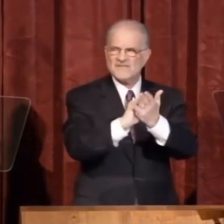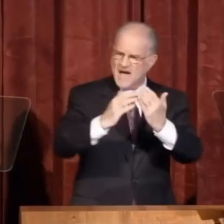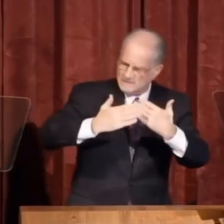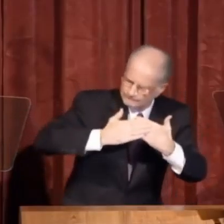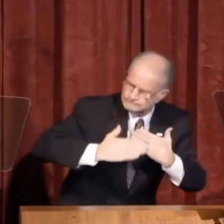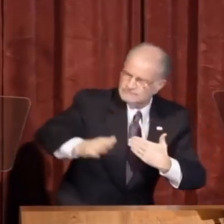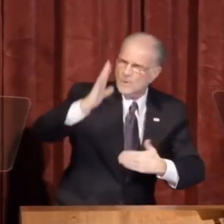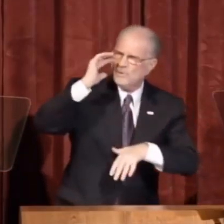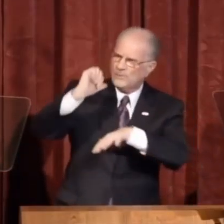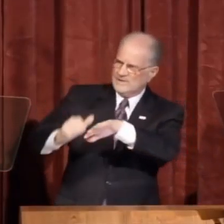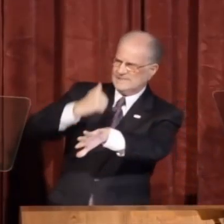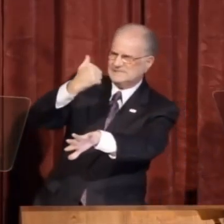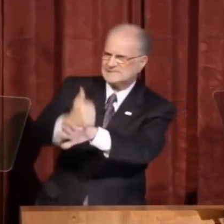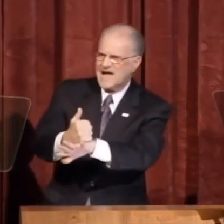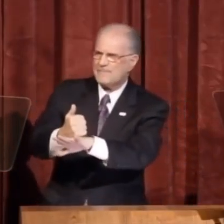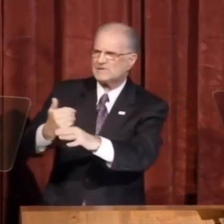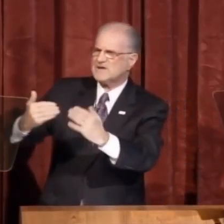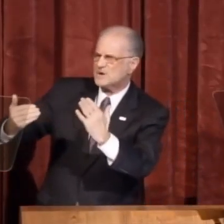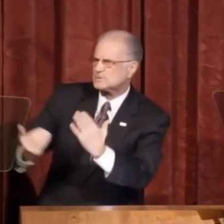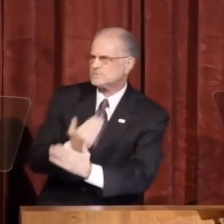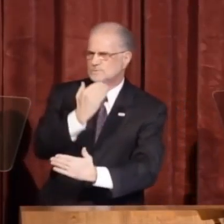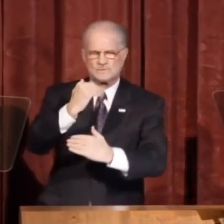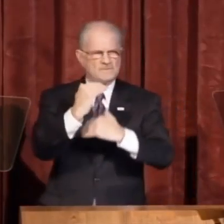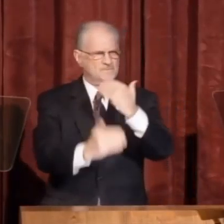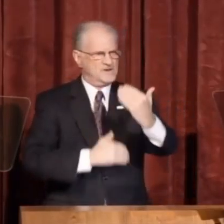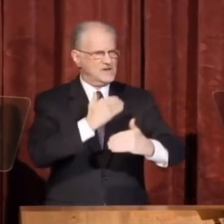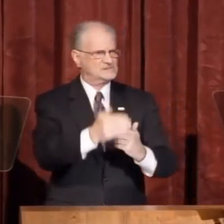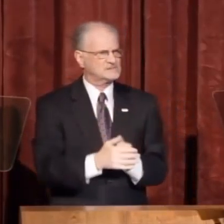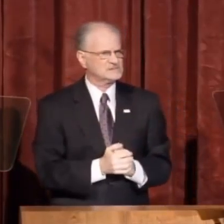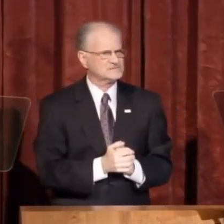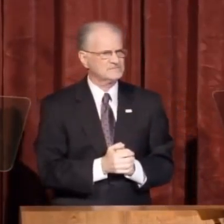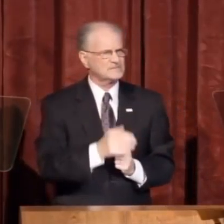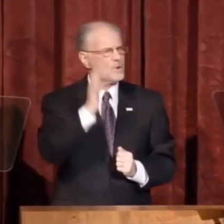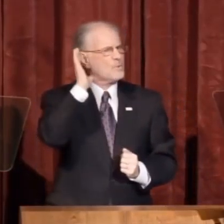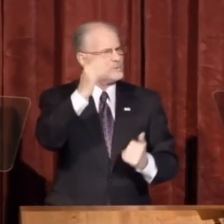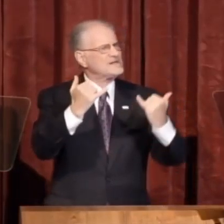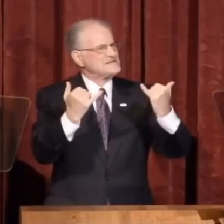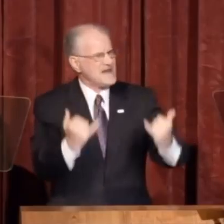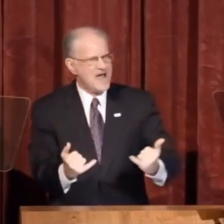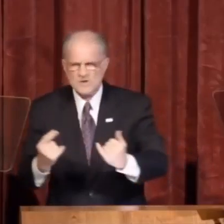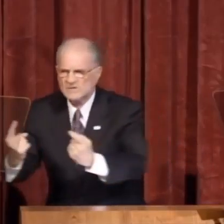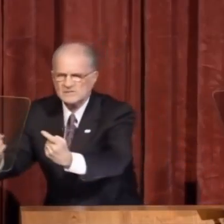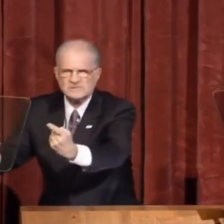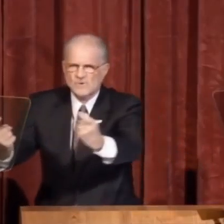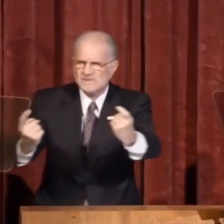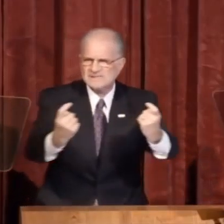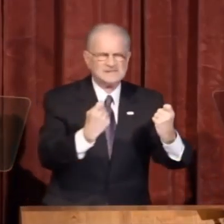And instead, the logo process was an open and inspiring process.